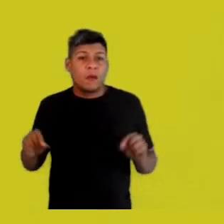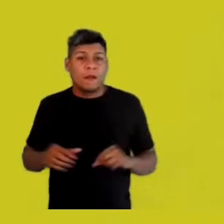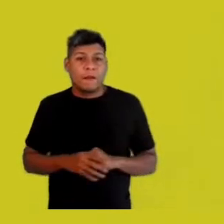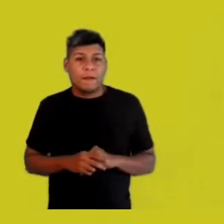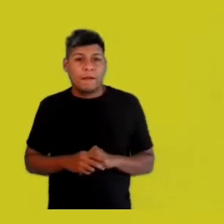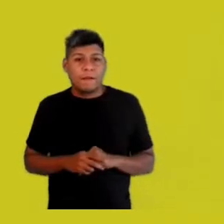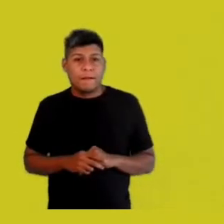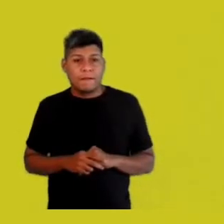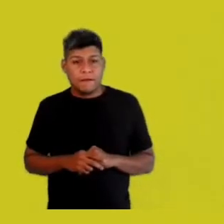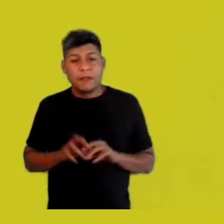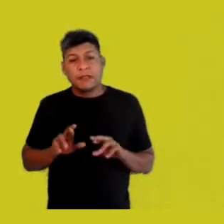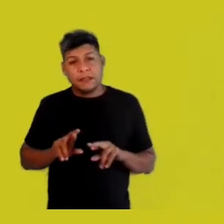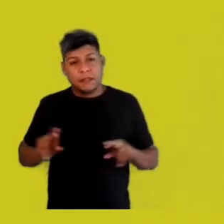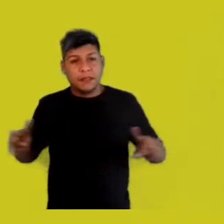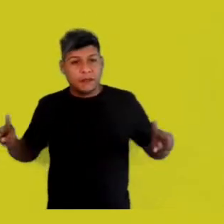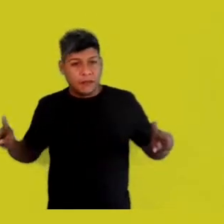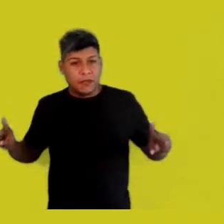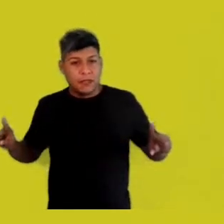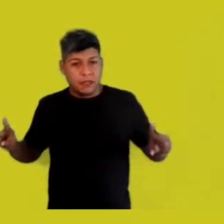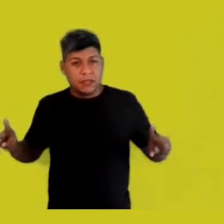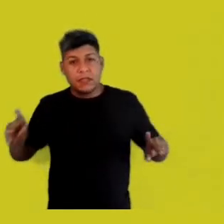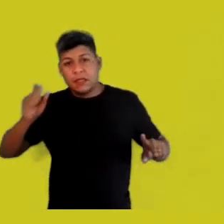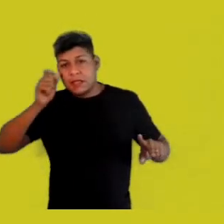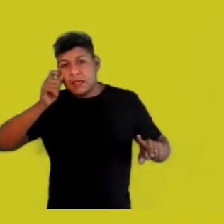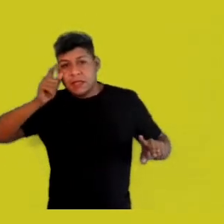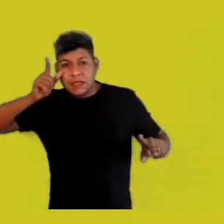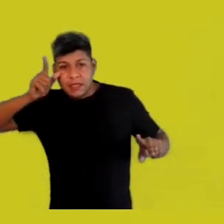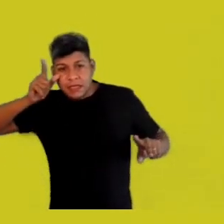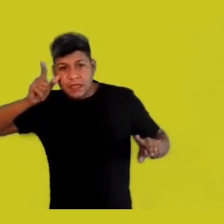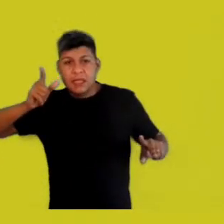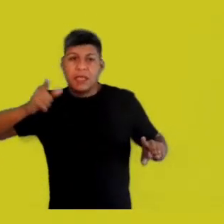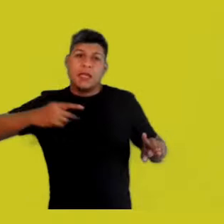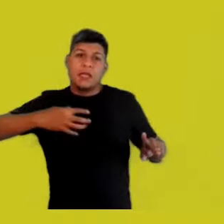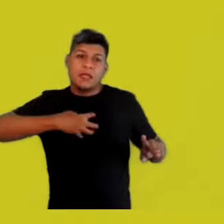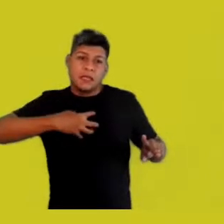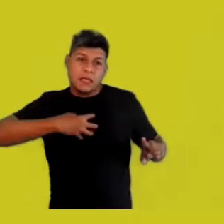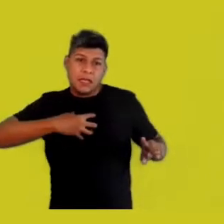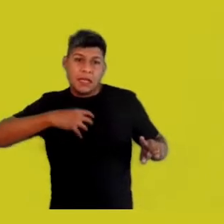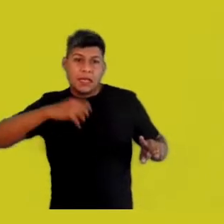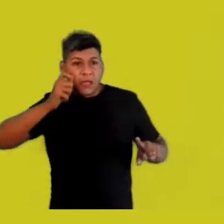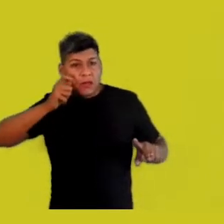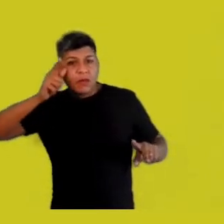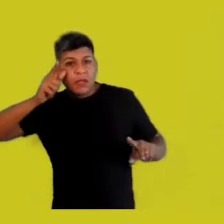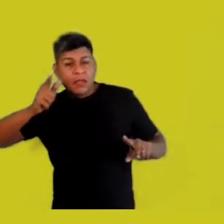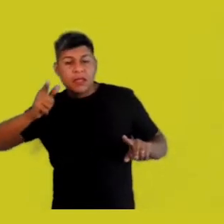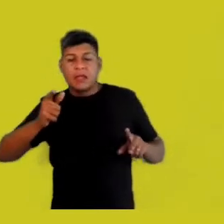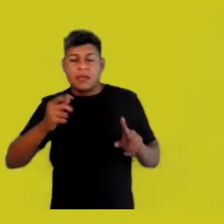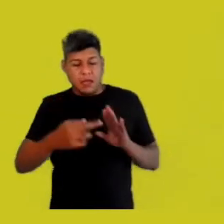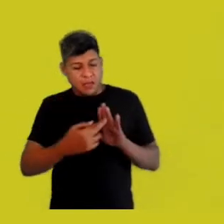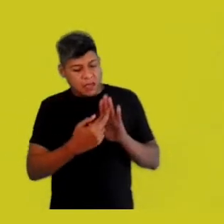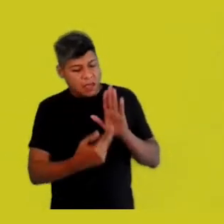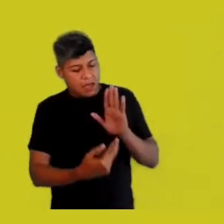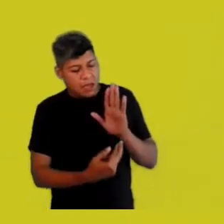Let’s distinguish this idea of regulation from a certain idea of regularity or control